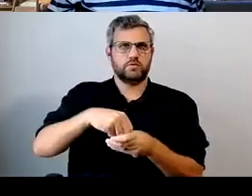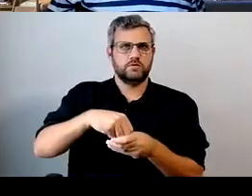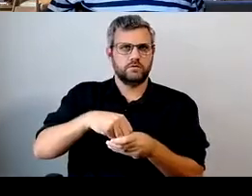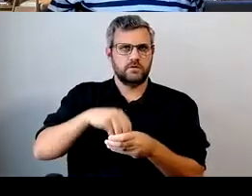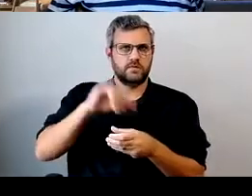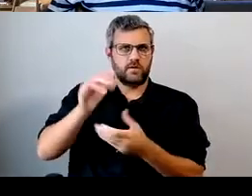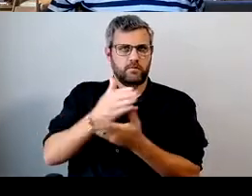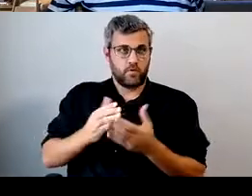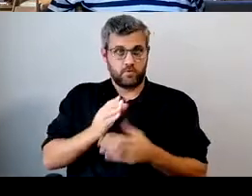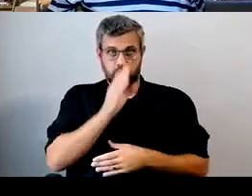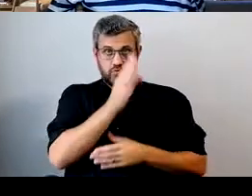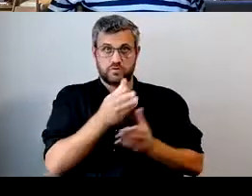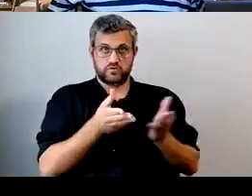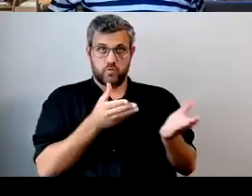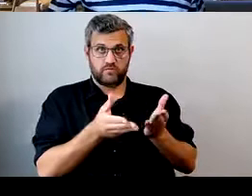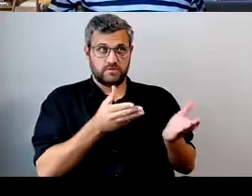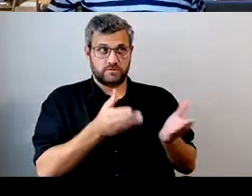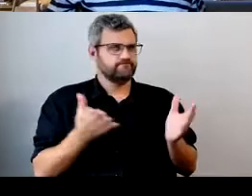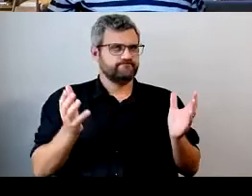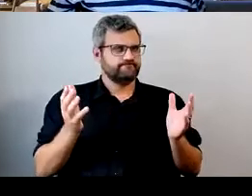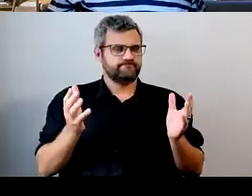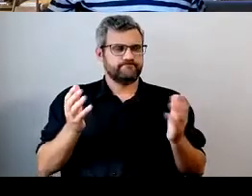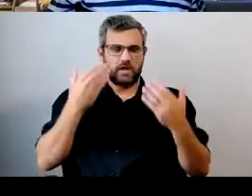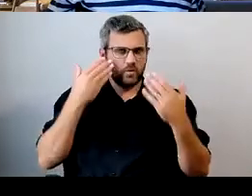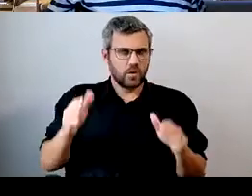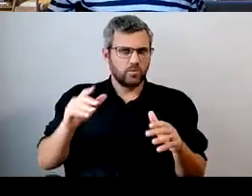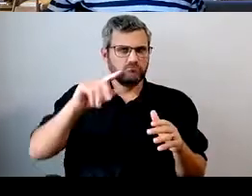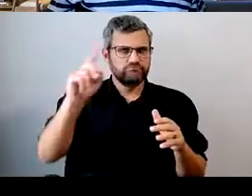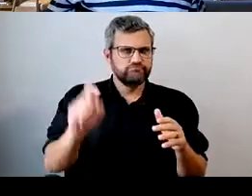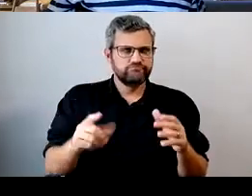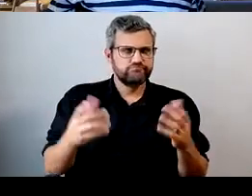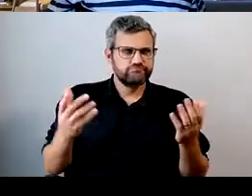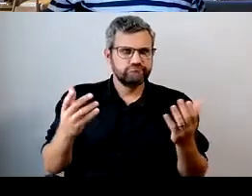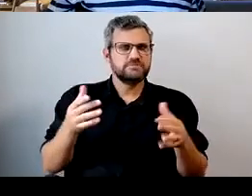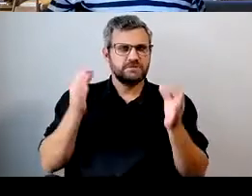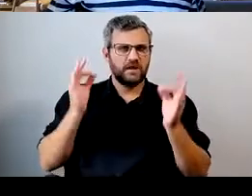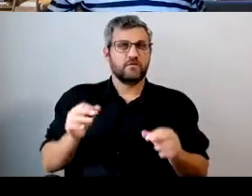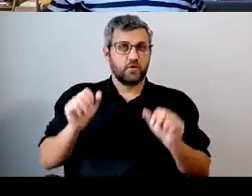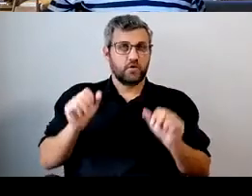as far as direct services. You know, I don't know. I mean, I think they could definitely be beneficial, but definitely outside of